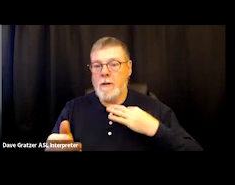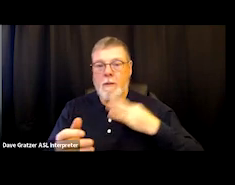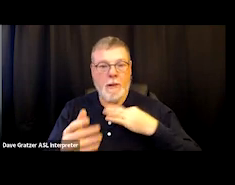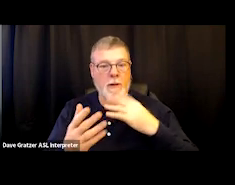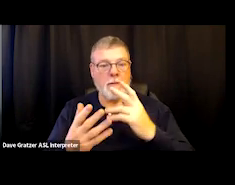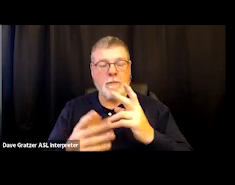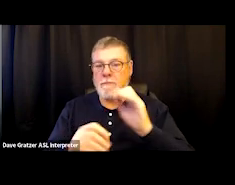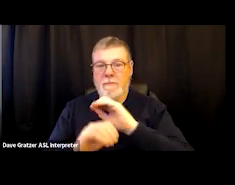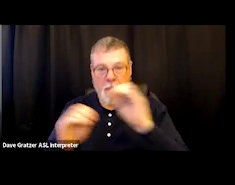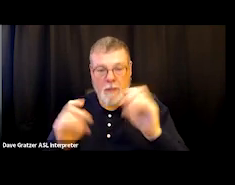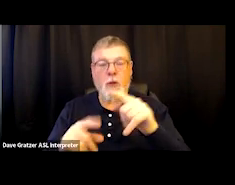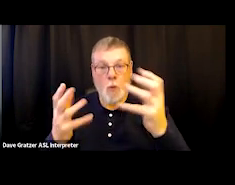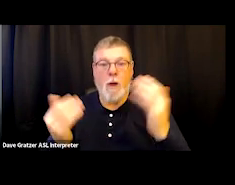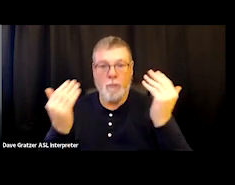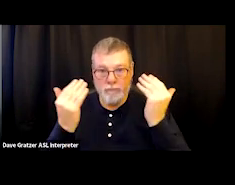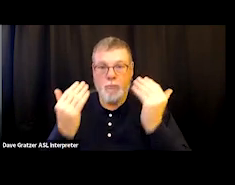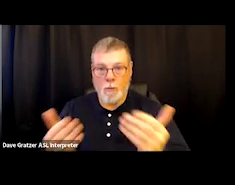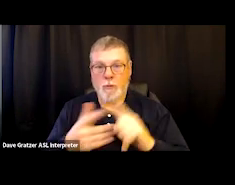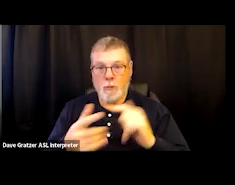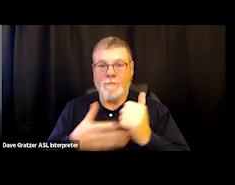and you wanna move forward with helping this person